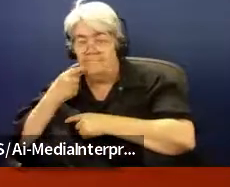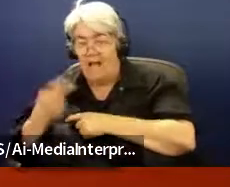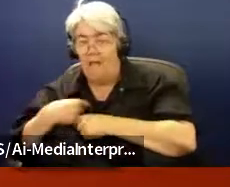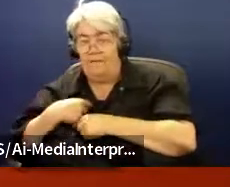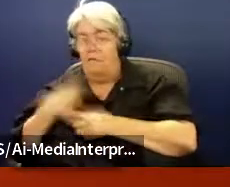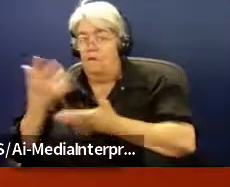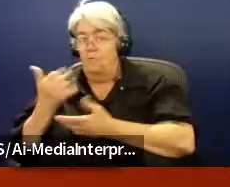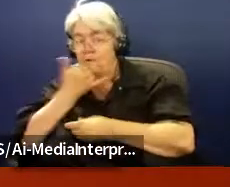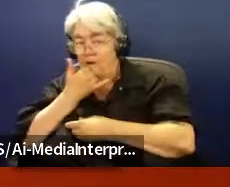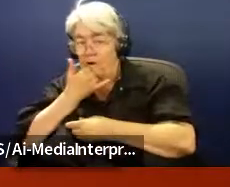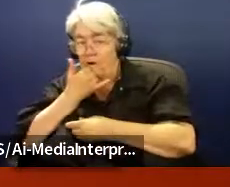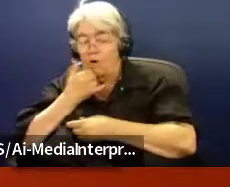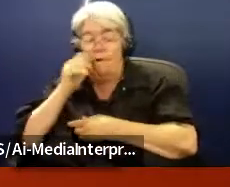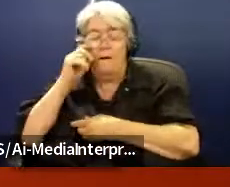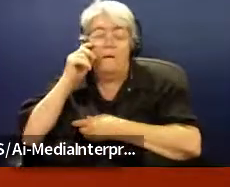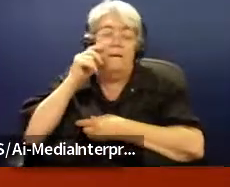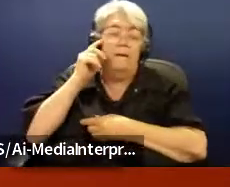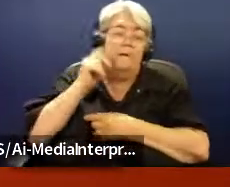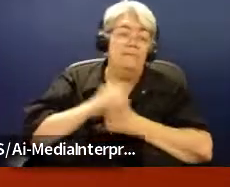the errors are identified in text, required fields